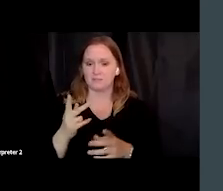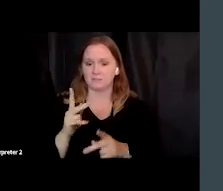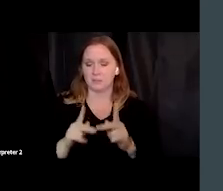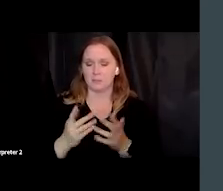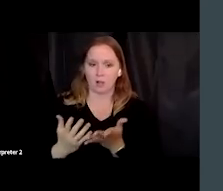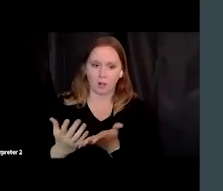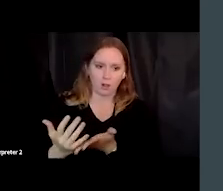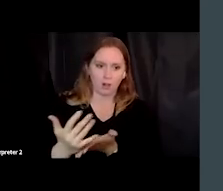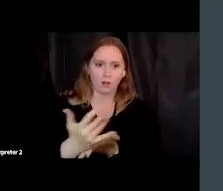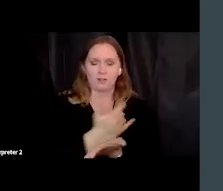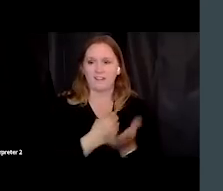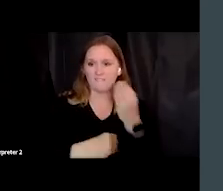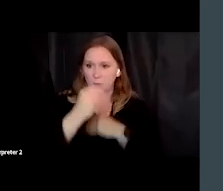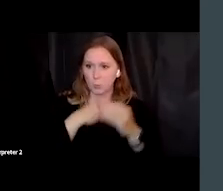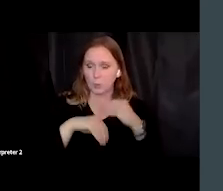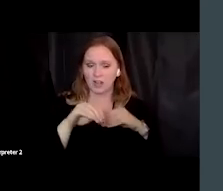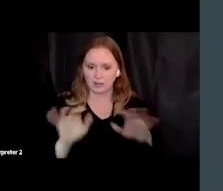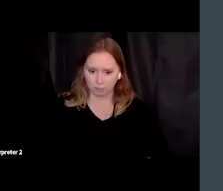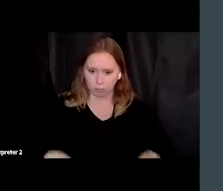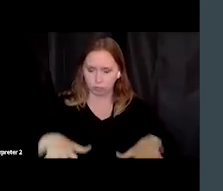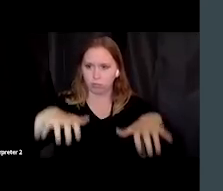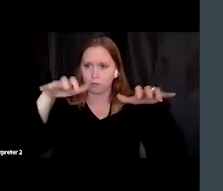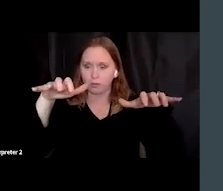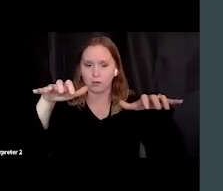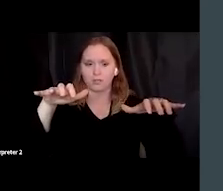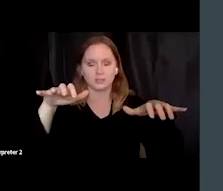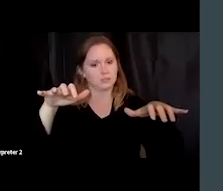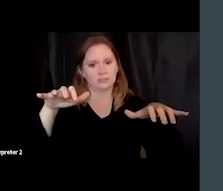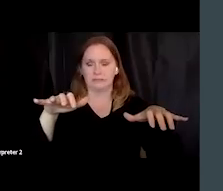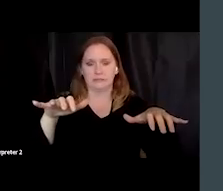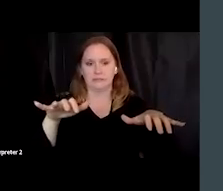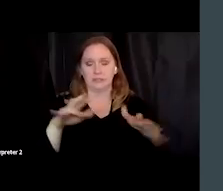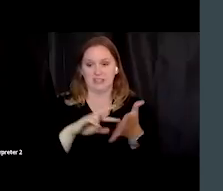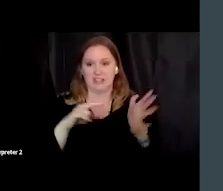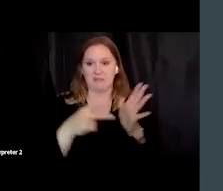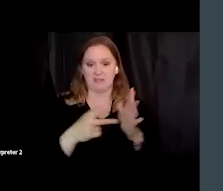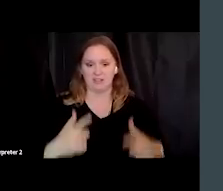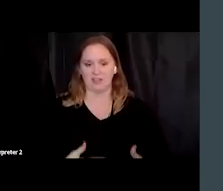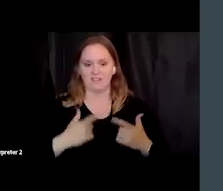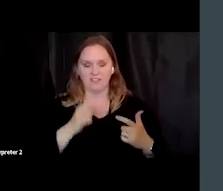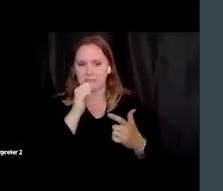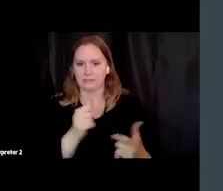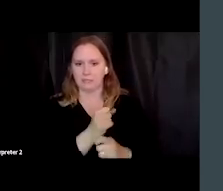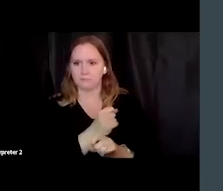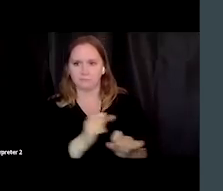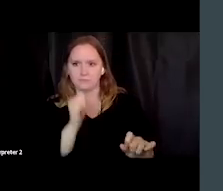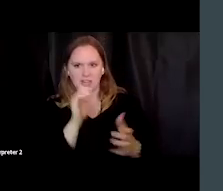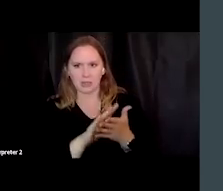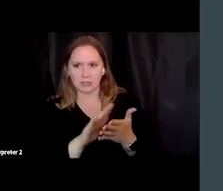and or waste can accumulate providing a really unsanitary living condition so things can expire and go rotten or rancid.